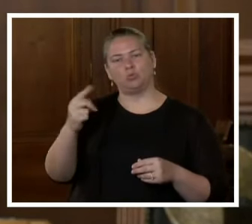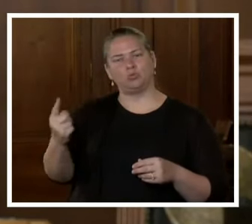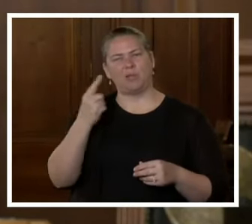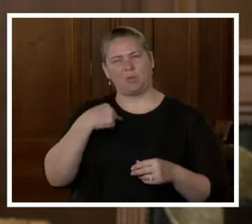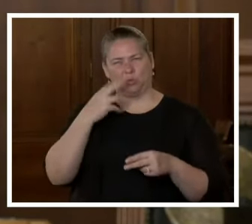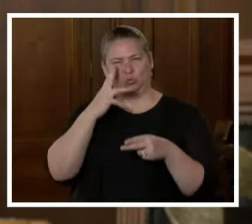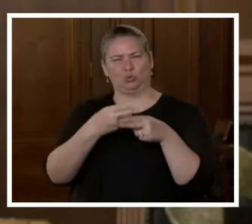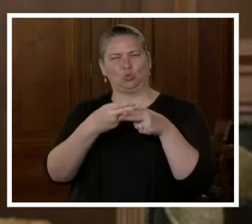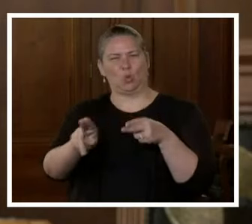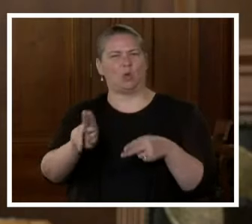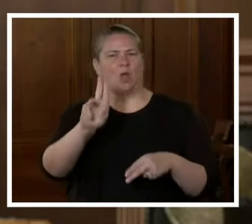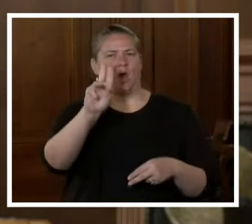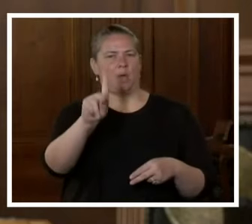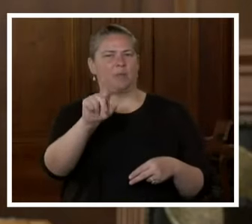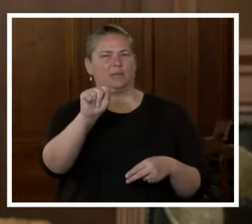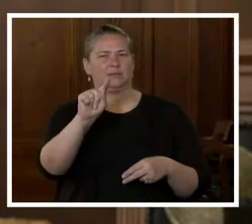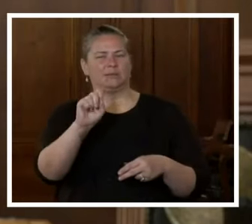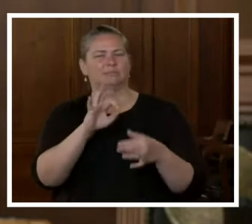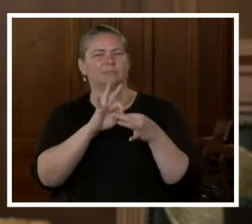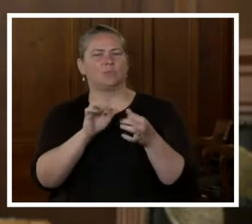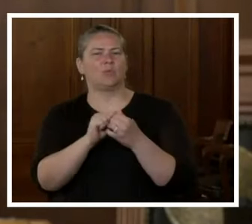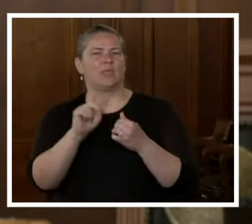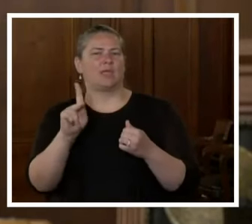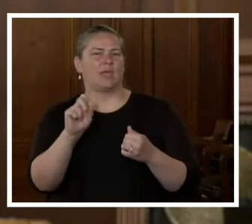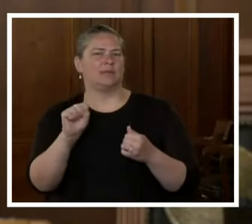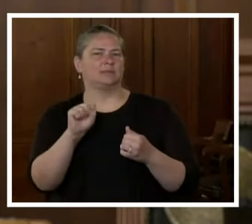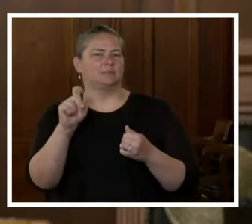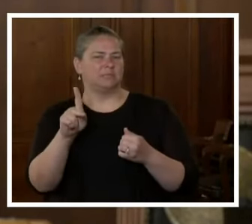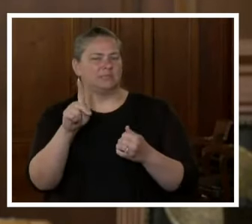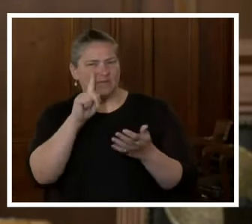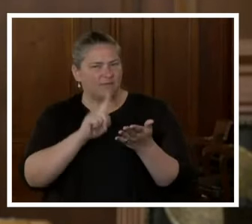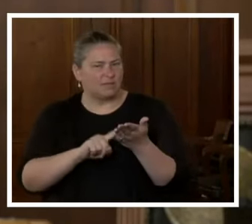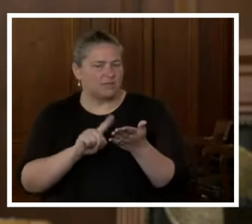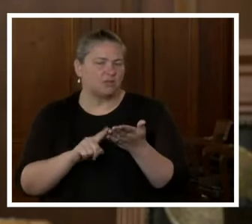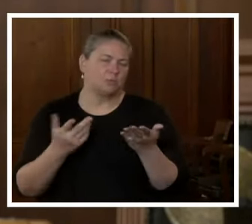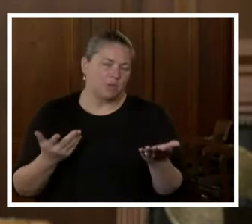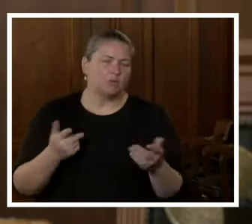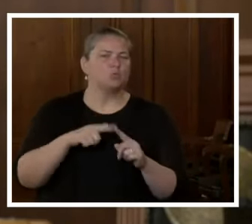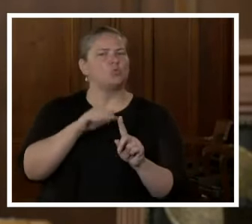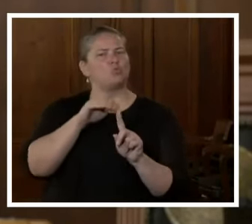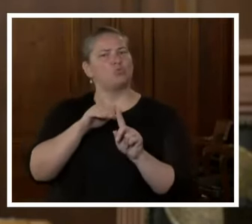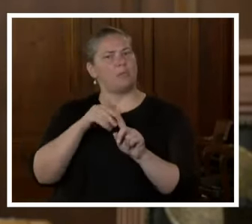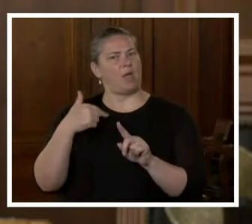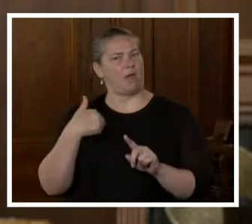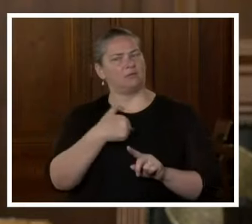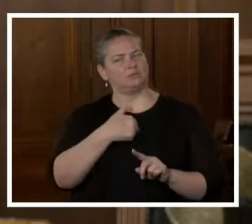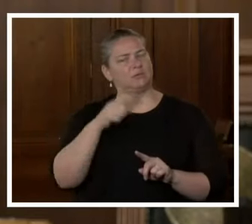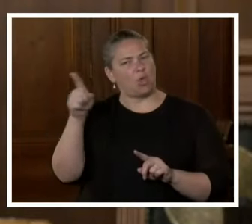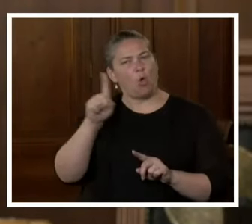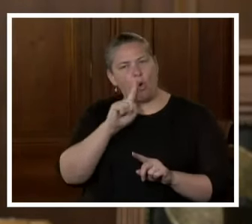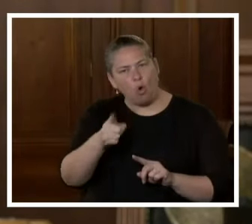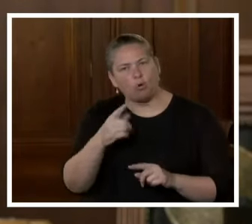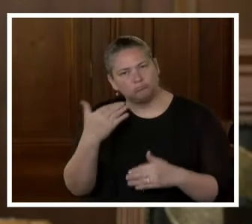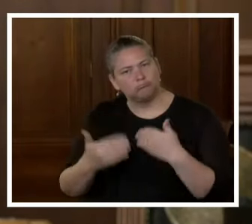CALL AN UPDATE. IT'S TO LET YOU KNOW WHAT WE CAN